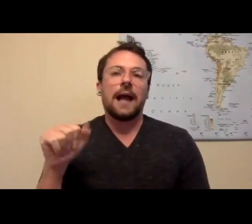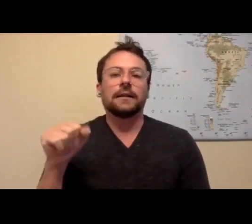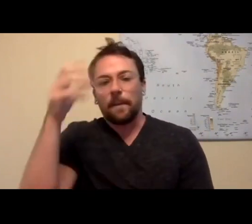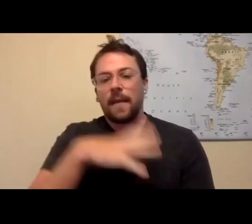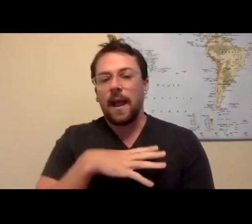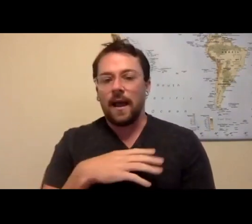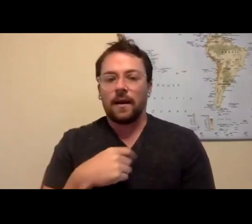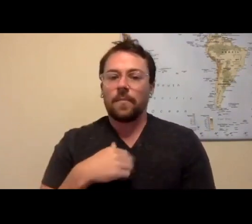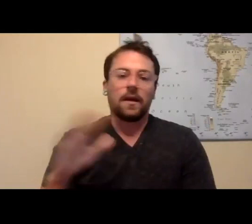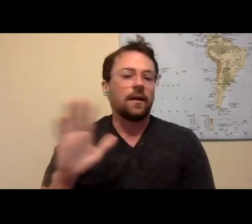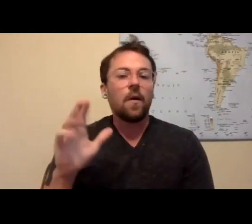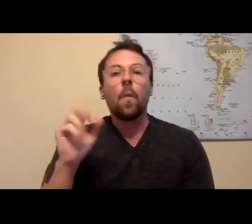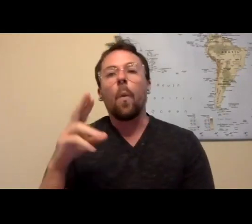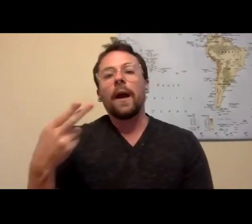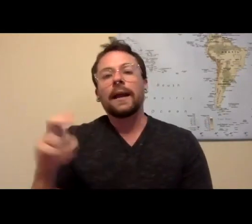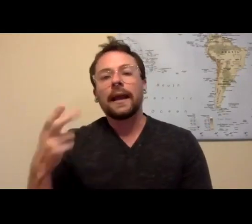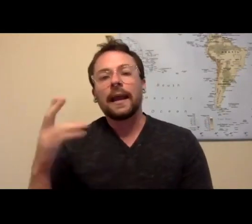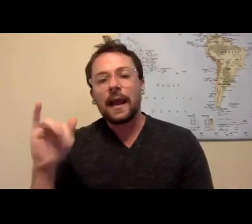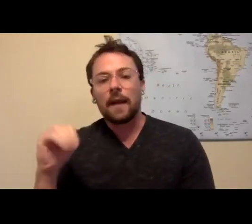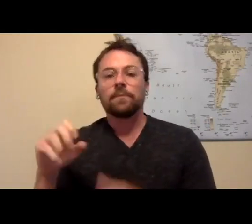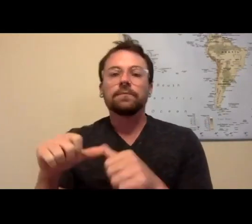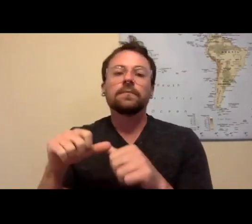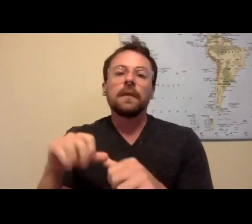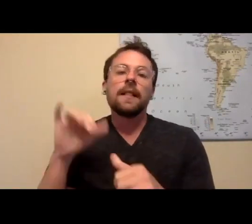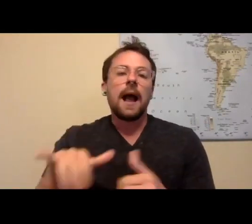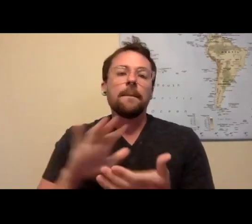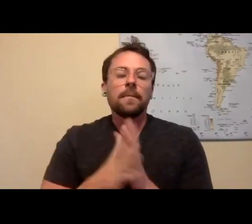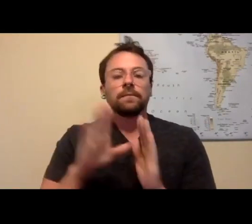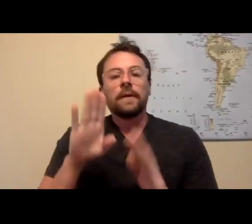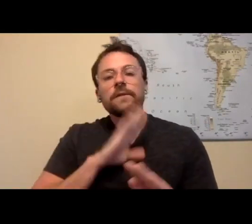Because I do often get misgendered as a man.